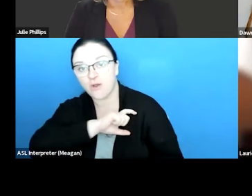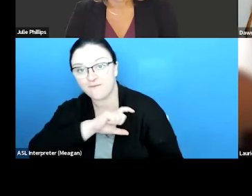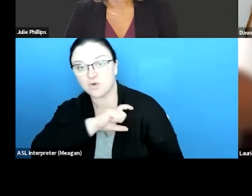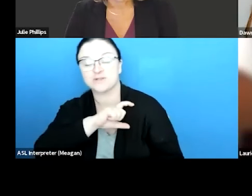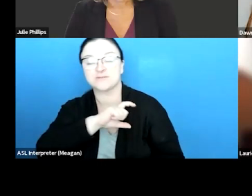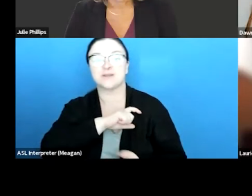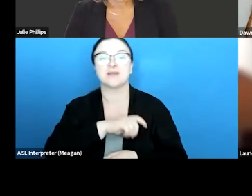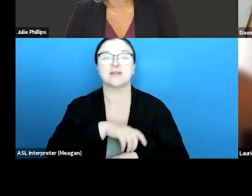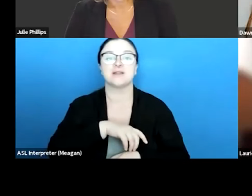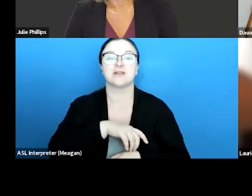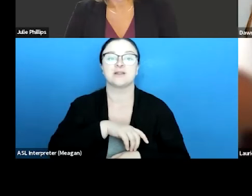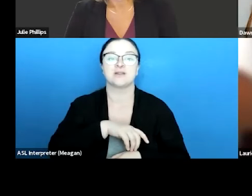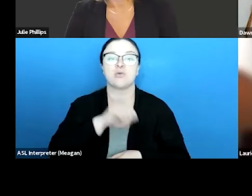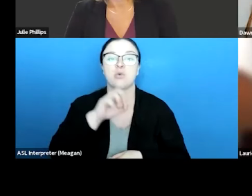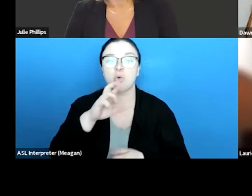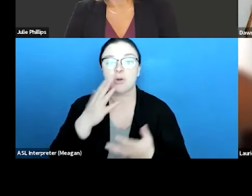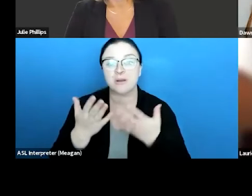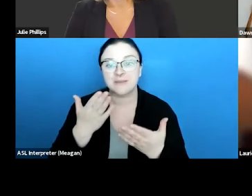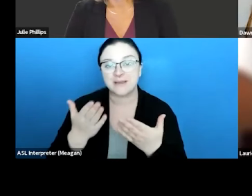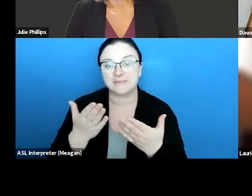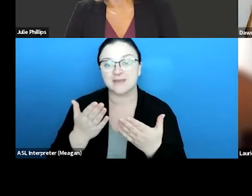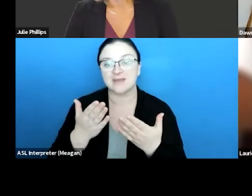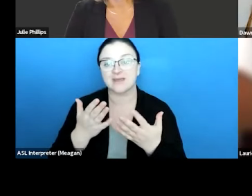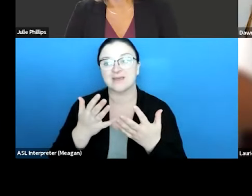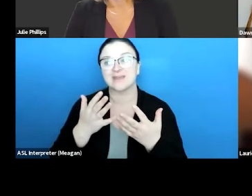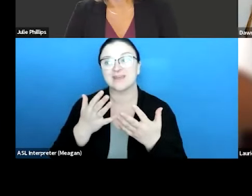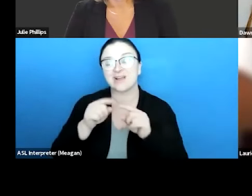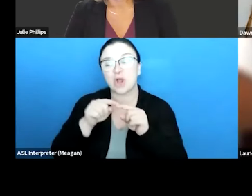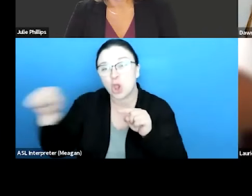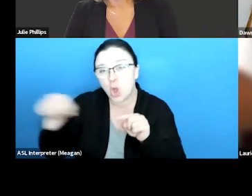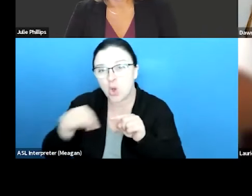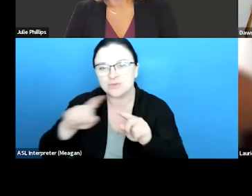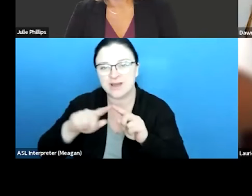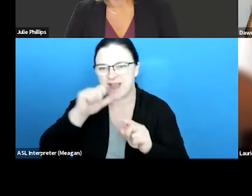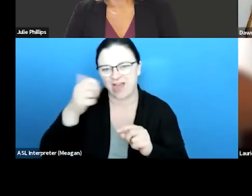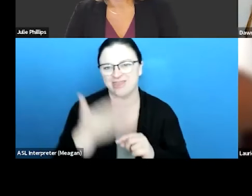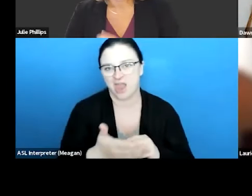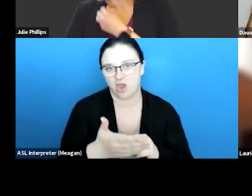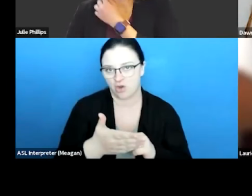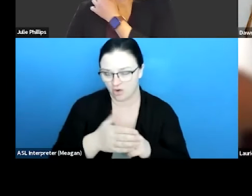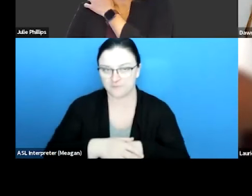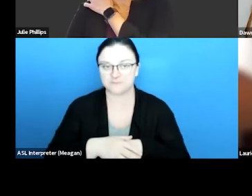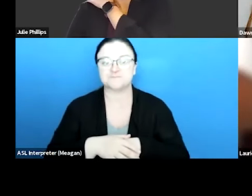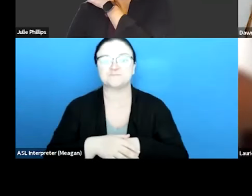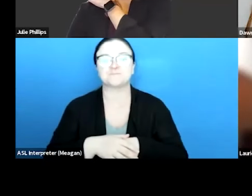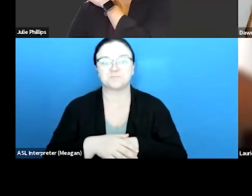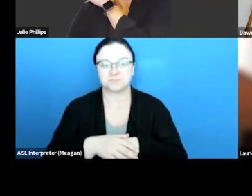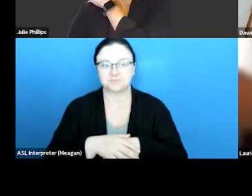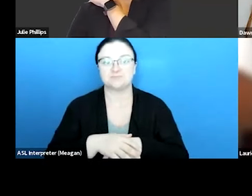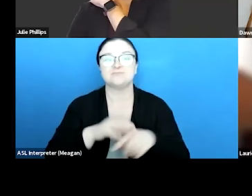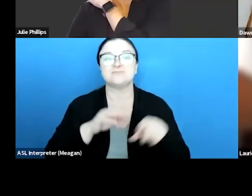or maybe around the corner, but not on scene. And these, these levels are dispatched when